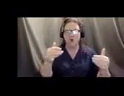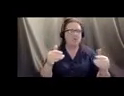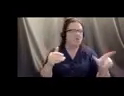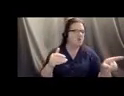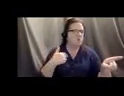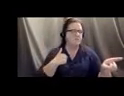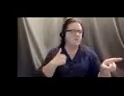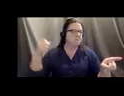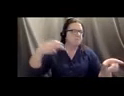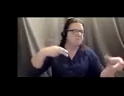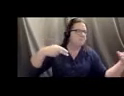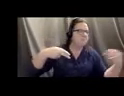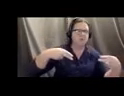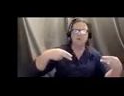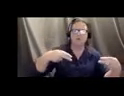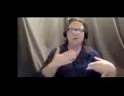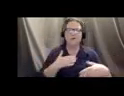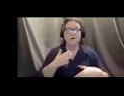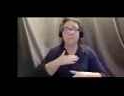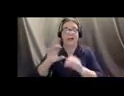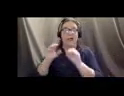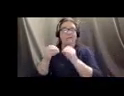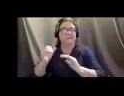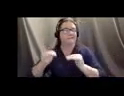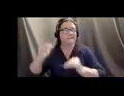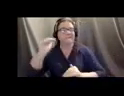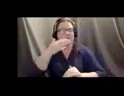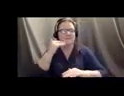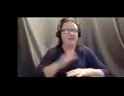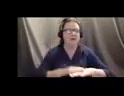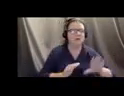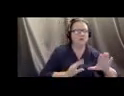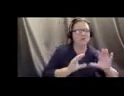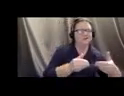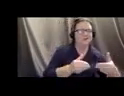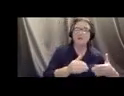relevance. Those are things that can come up for groups.